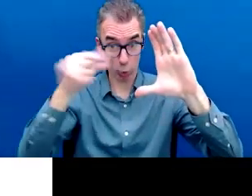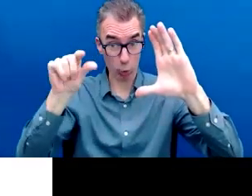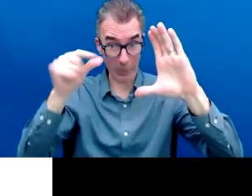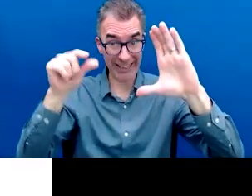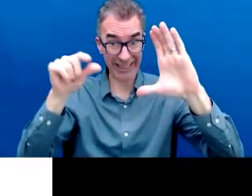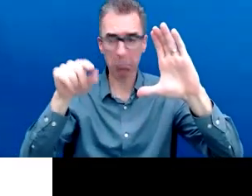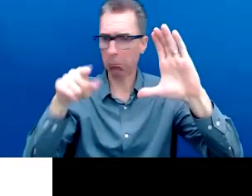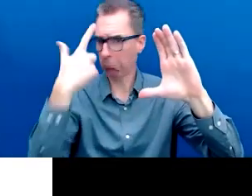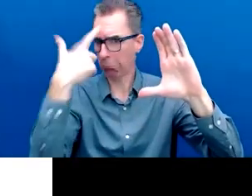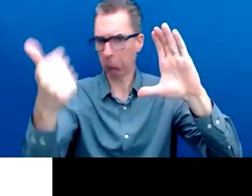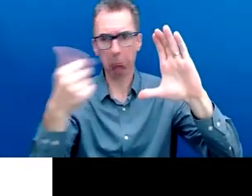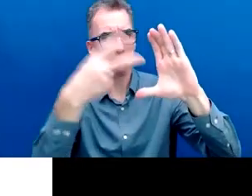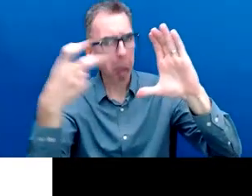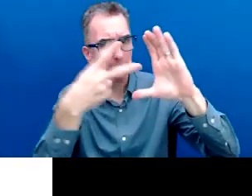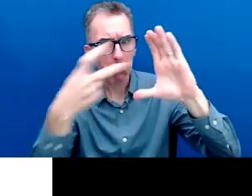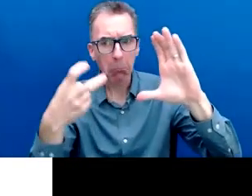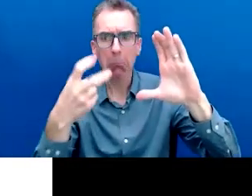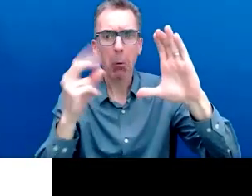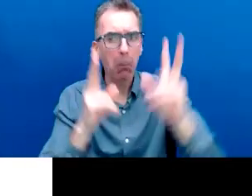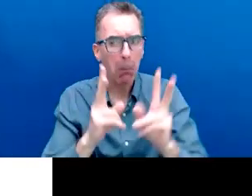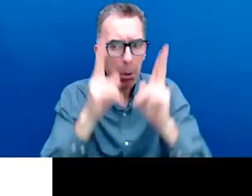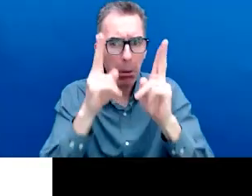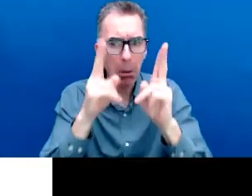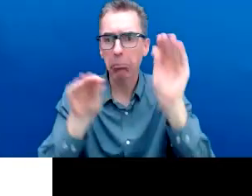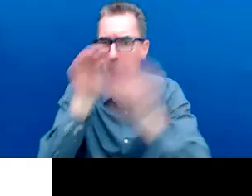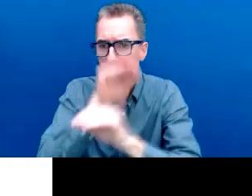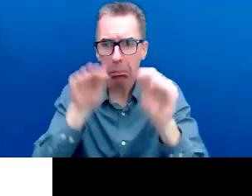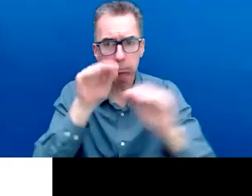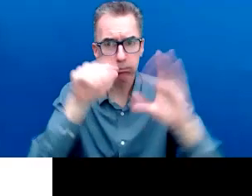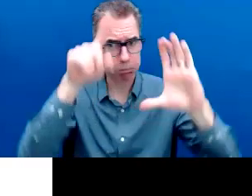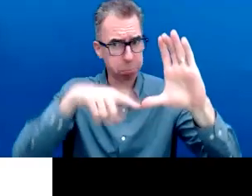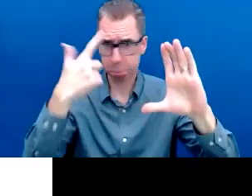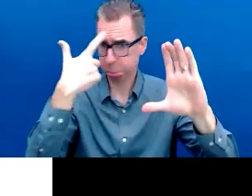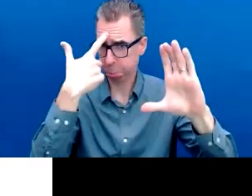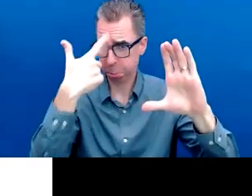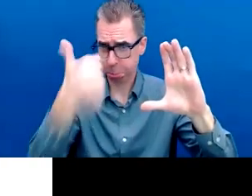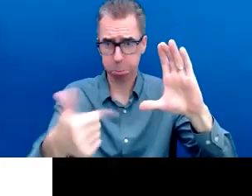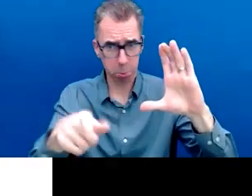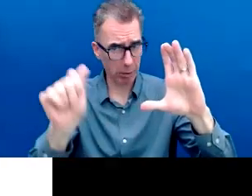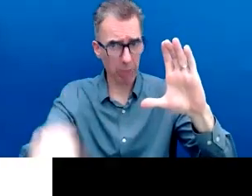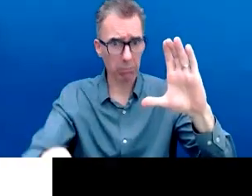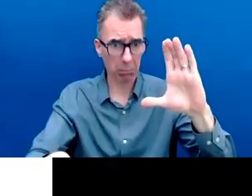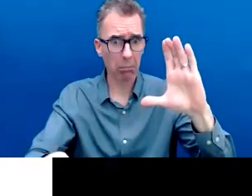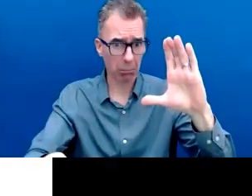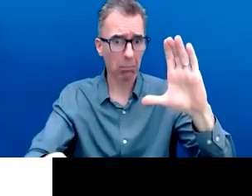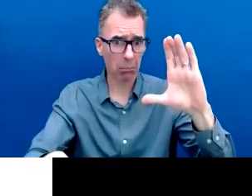you can take pieces of them, mix them around. You know, change things like,